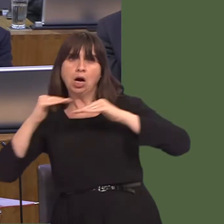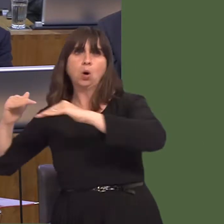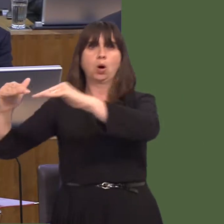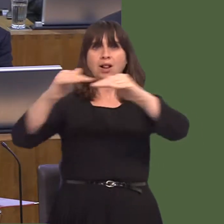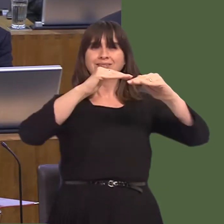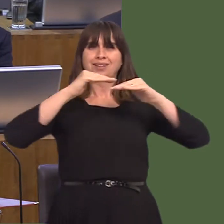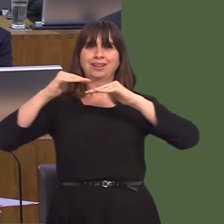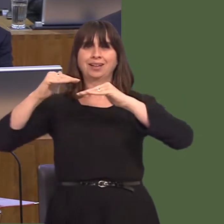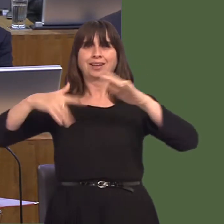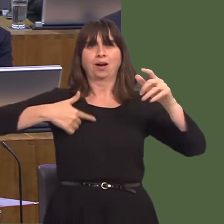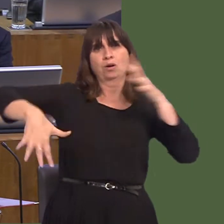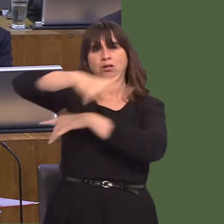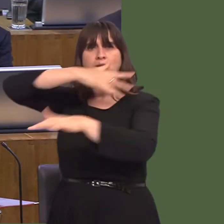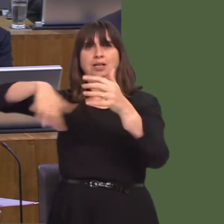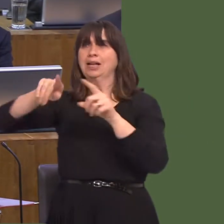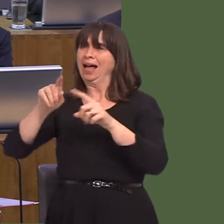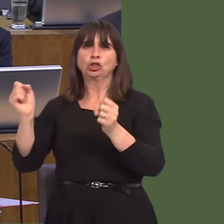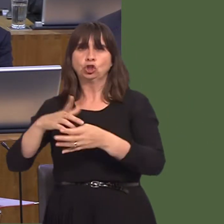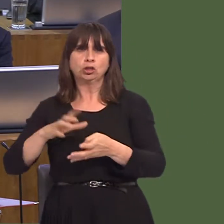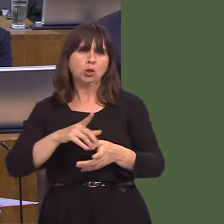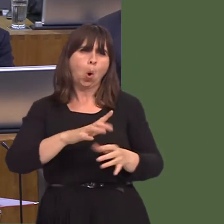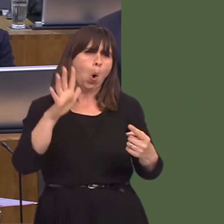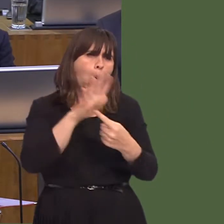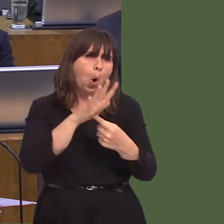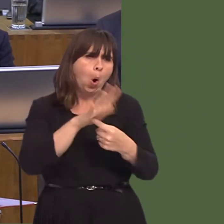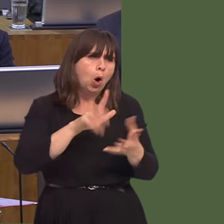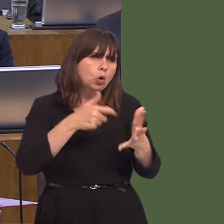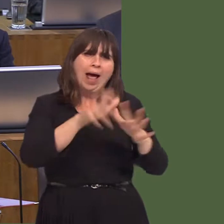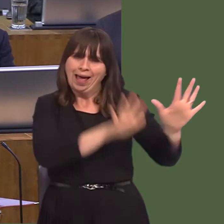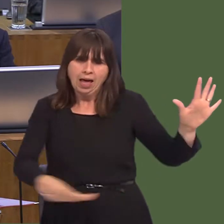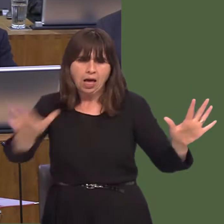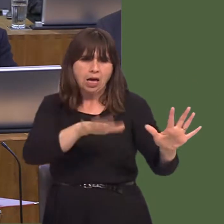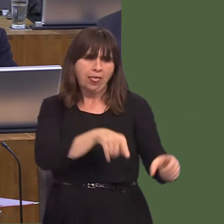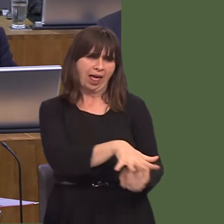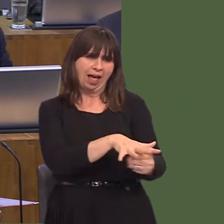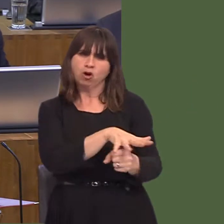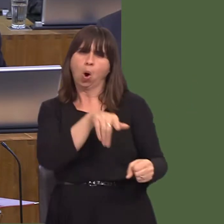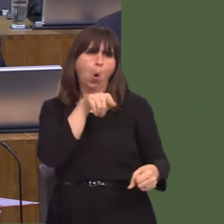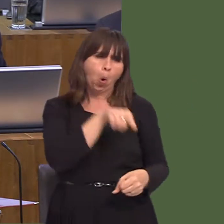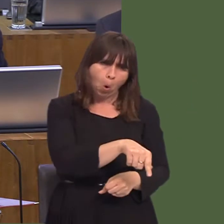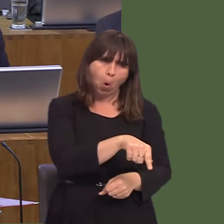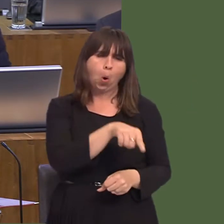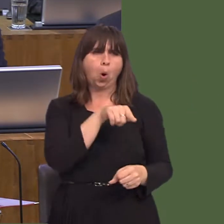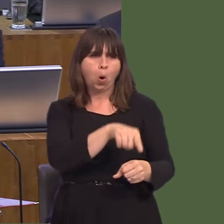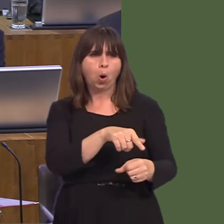goes where money is needed most around the UK. That is something that they have not taken forward over the last eight years.